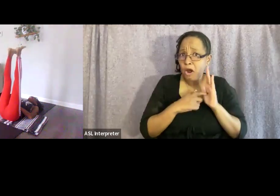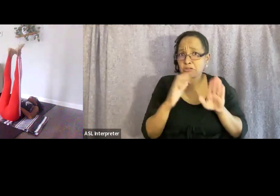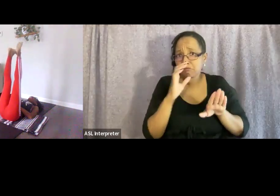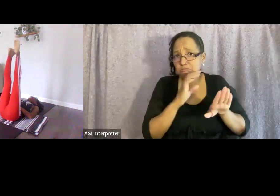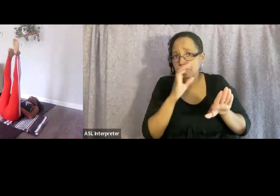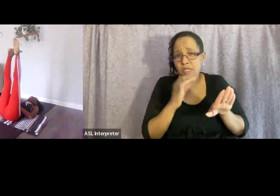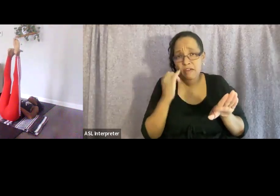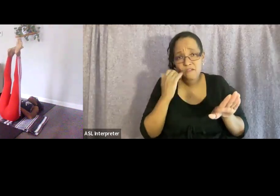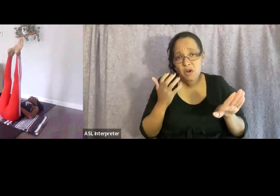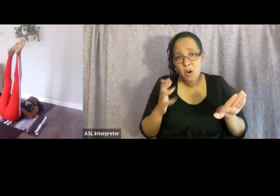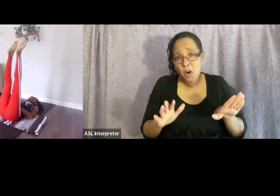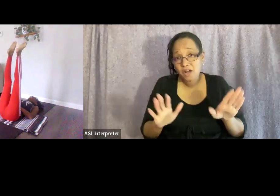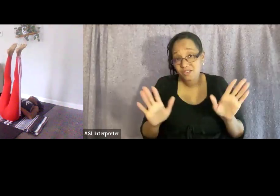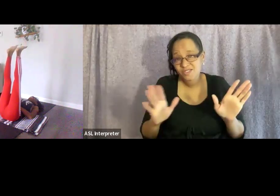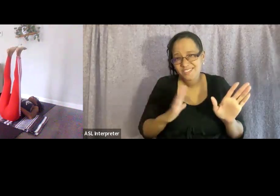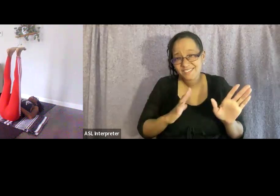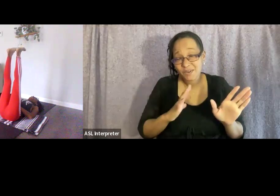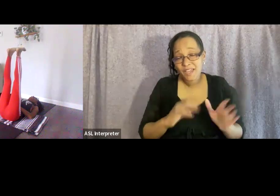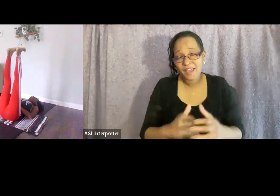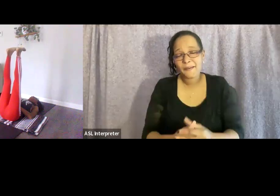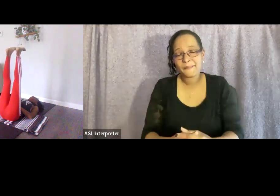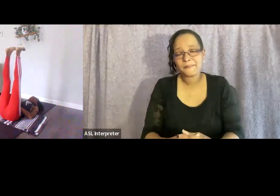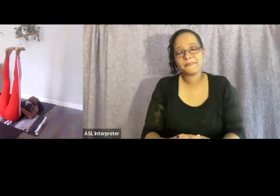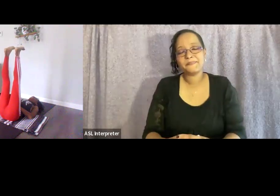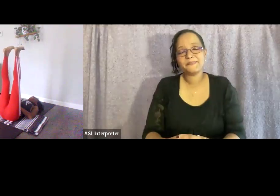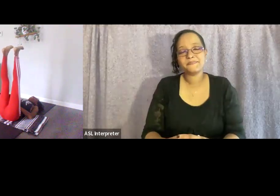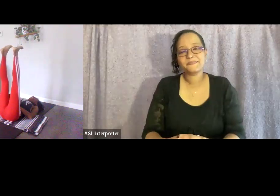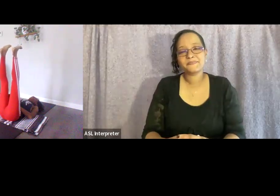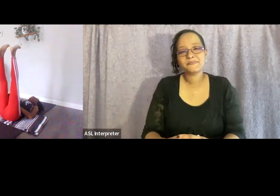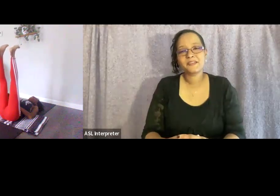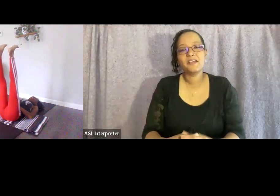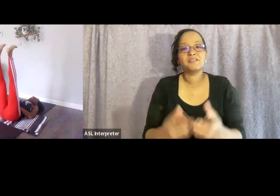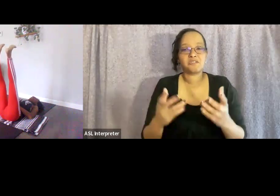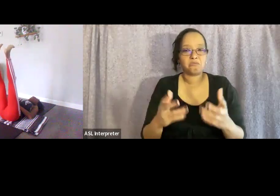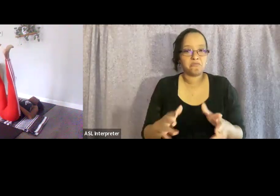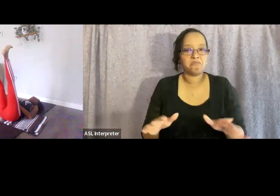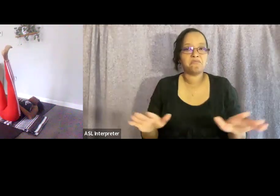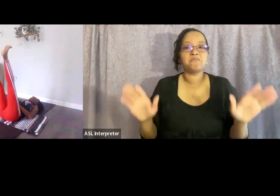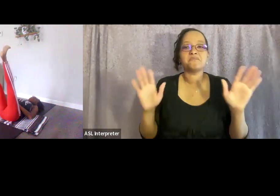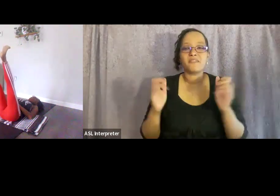All right? And then you can release that, put everything down on the earth.